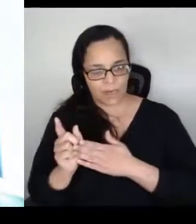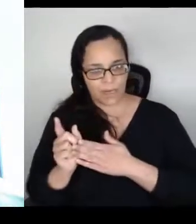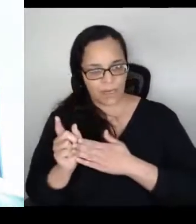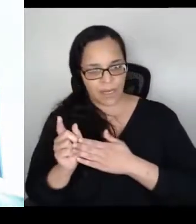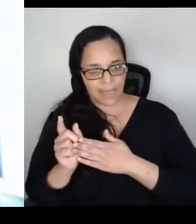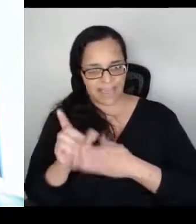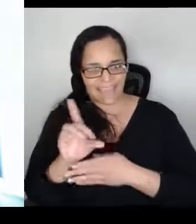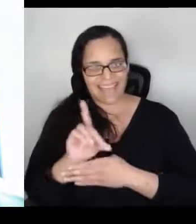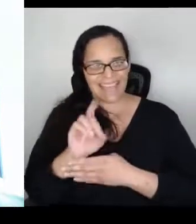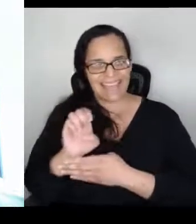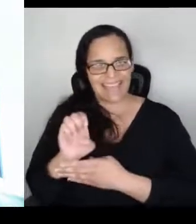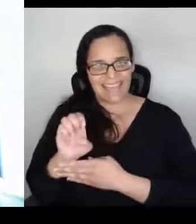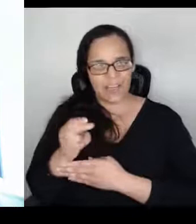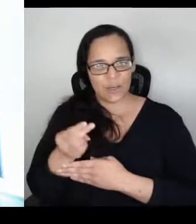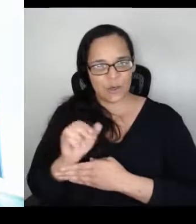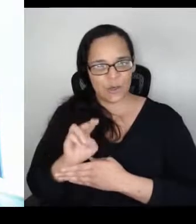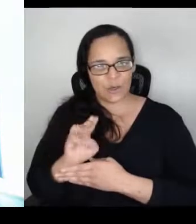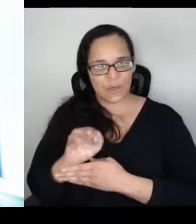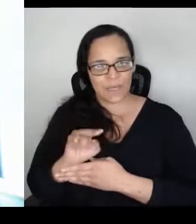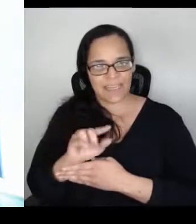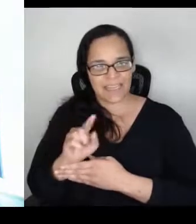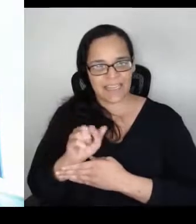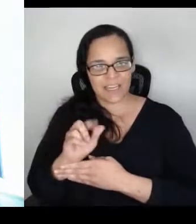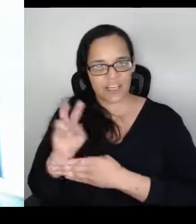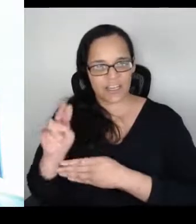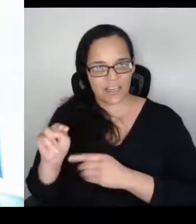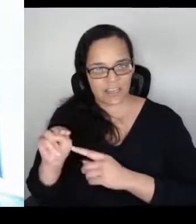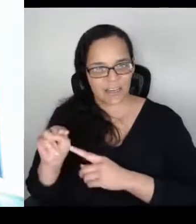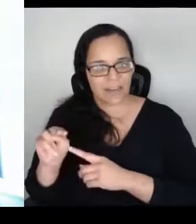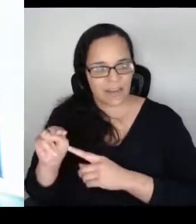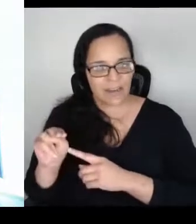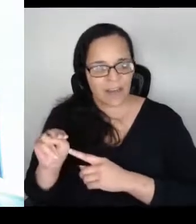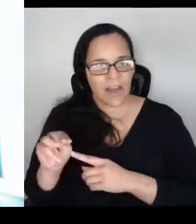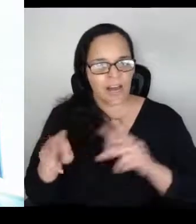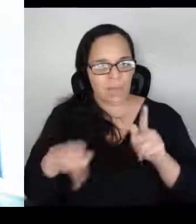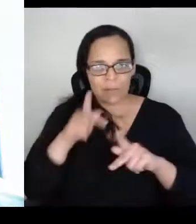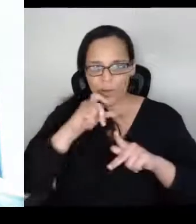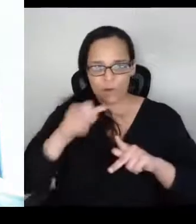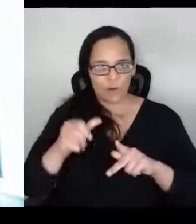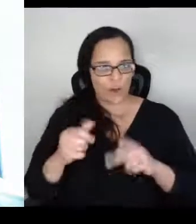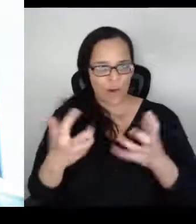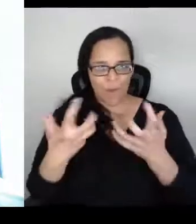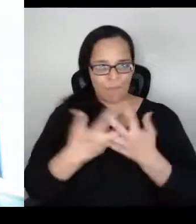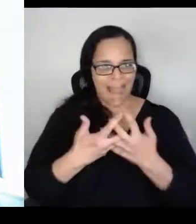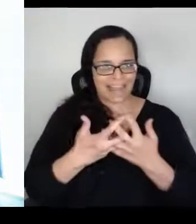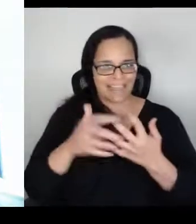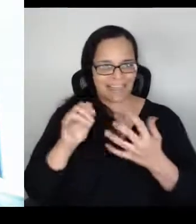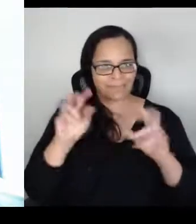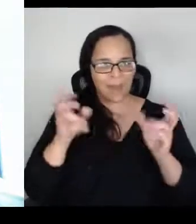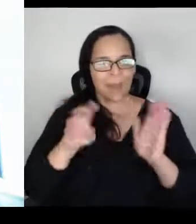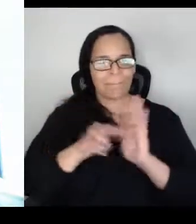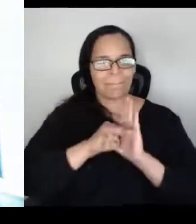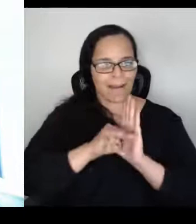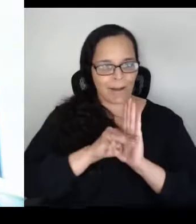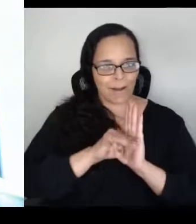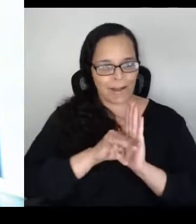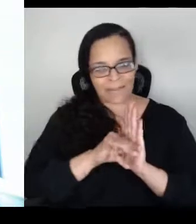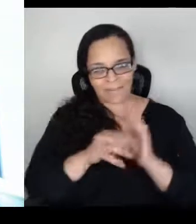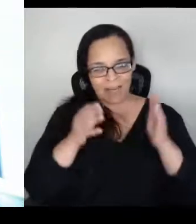who don't fit this model of what American is, and really base on dehumanizing people